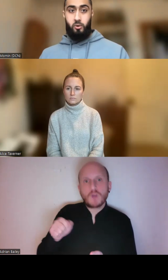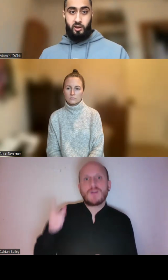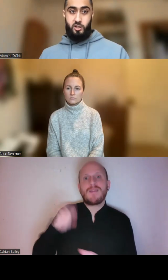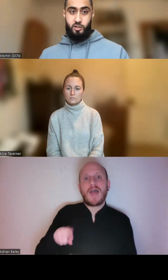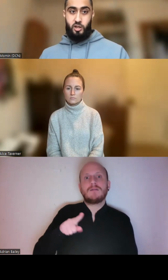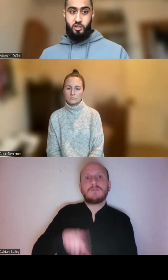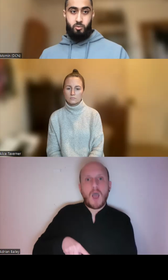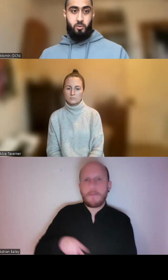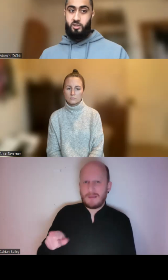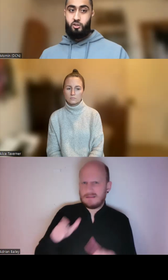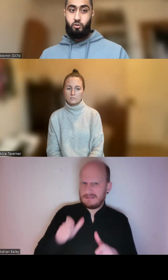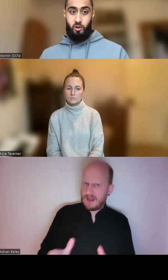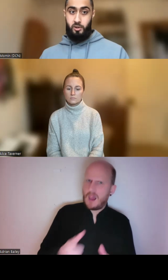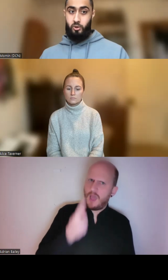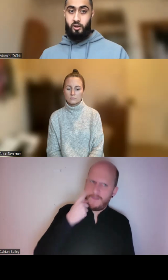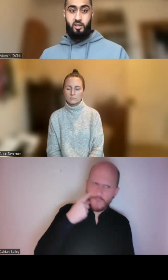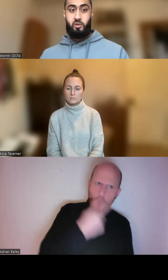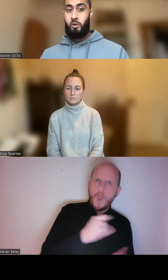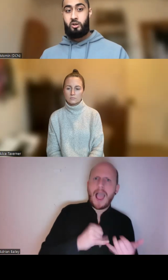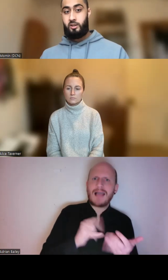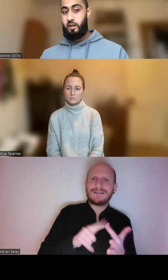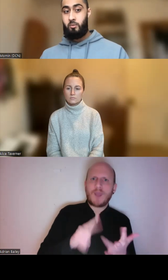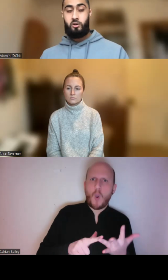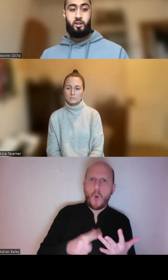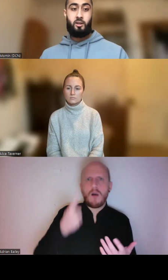to be looking at search engine optimization, you want to be looking at email marketing, telemarketing,